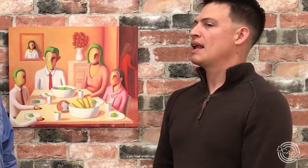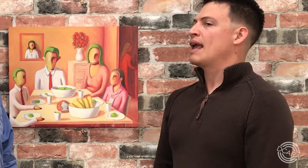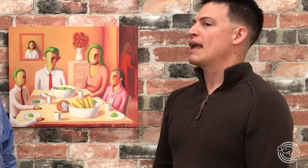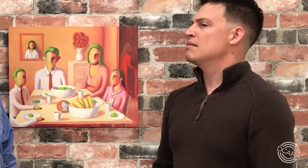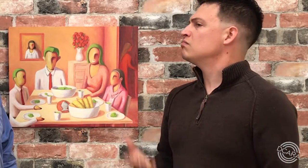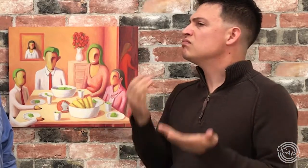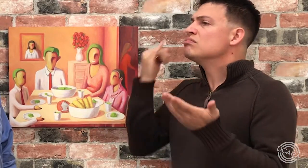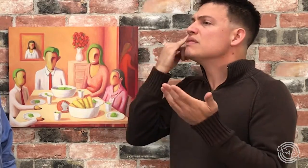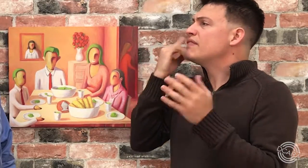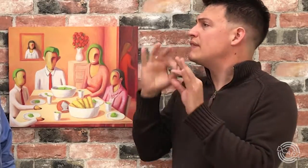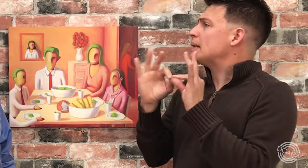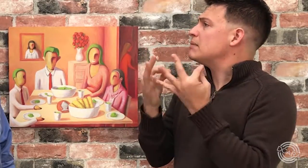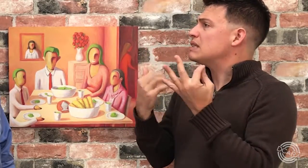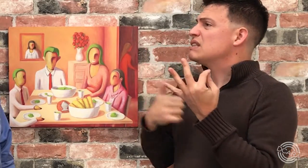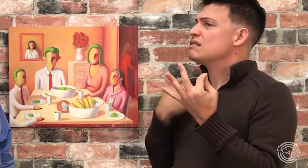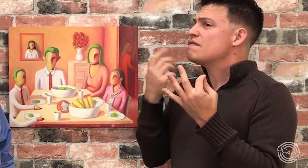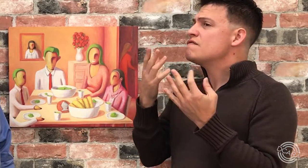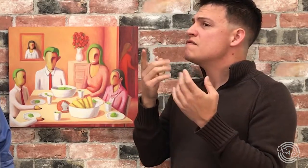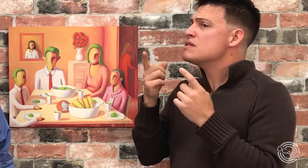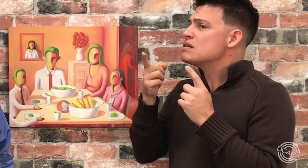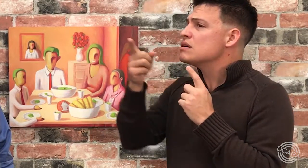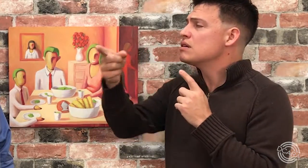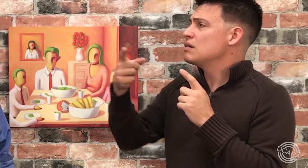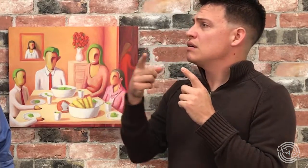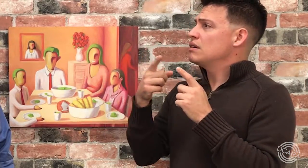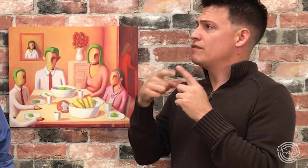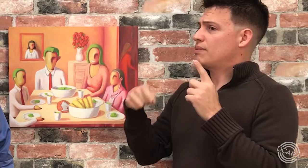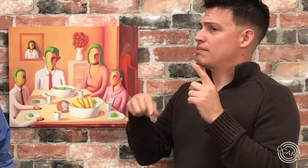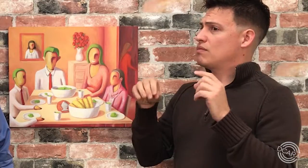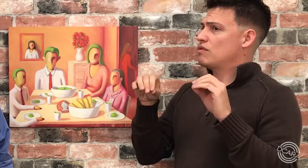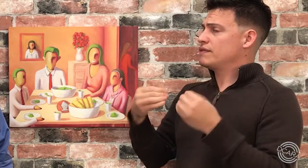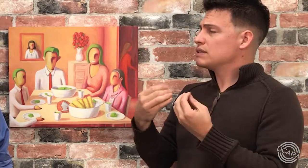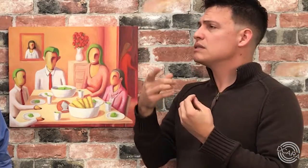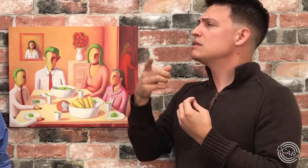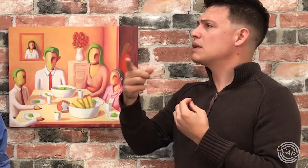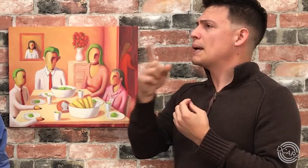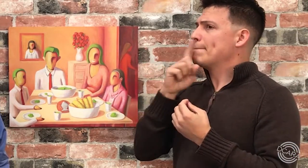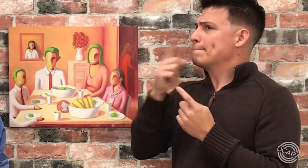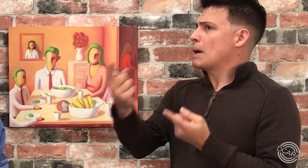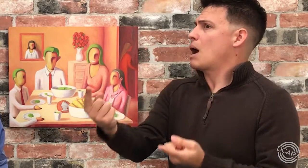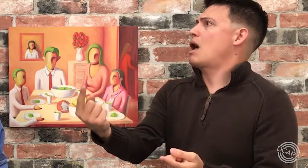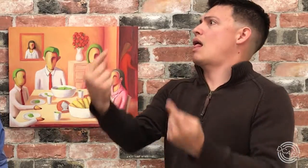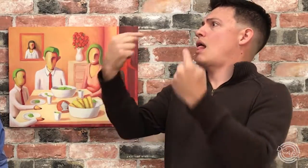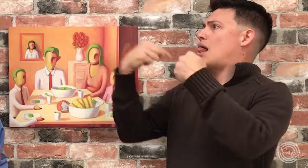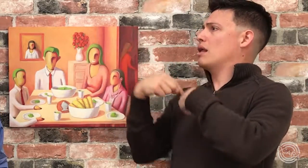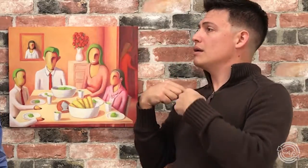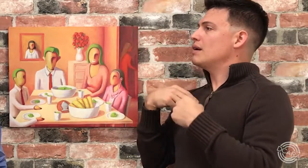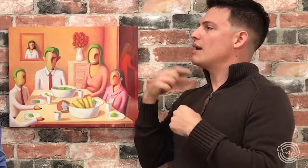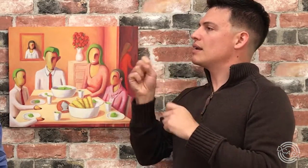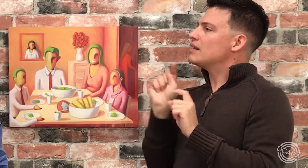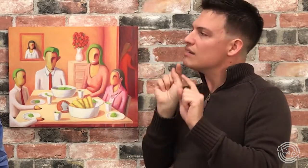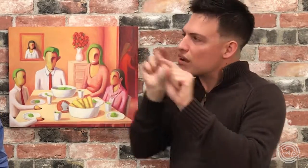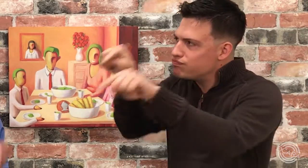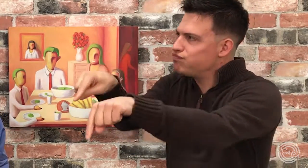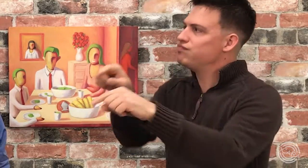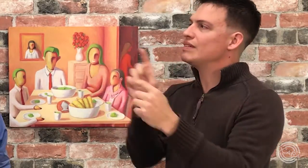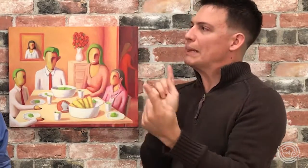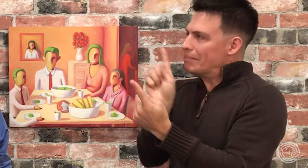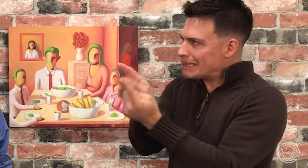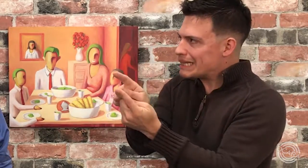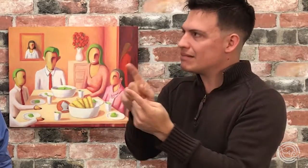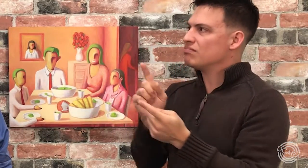If a family lives far from our office, they don't have to make a long trip to us. I can come to them.